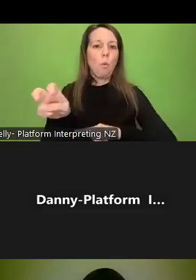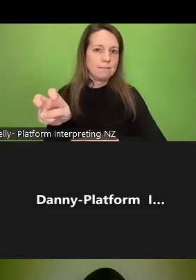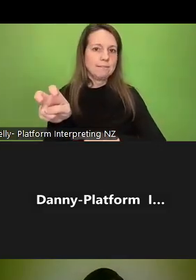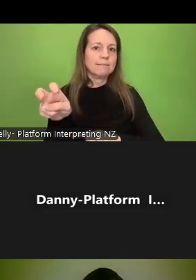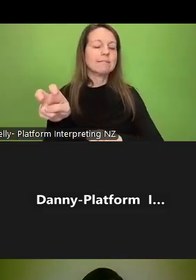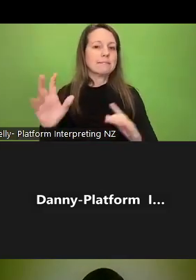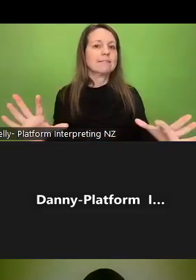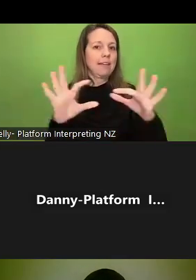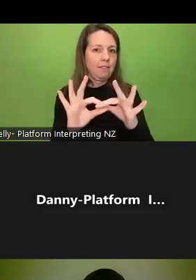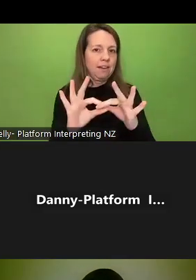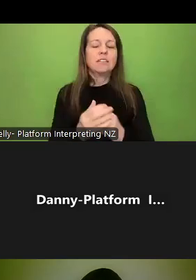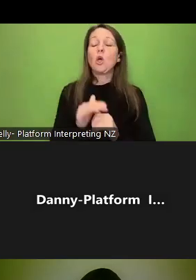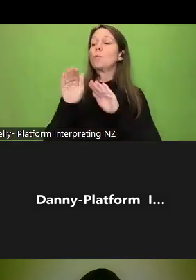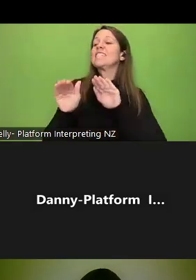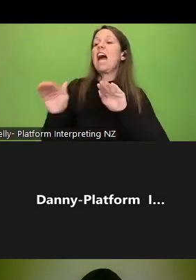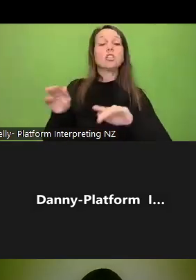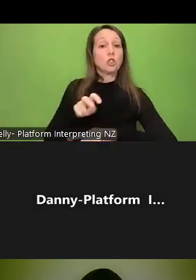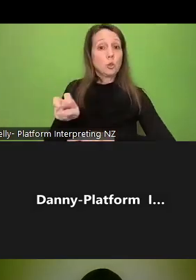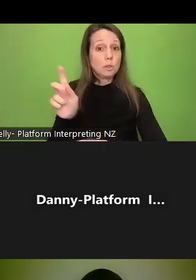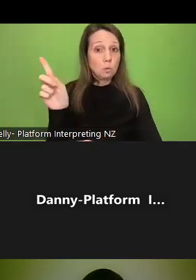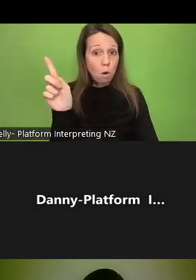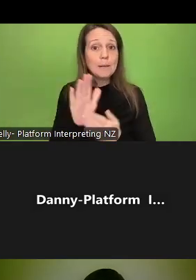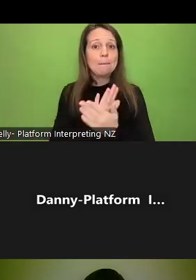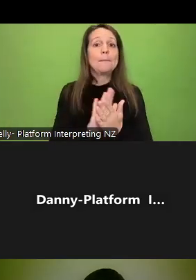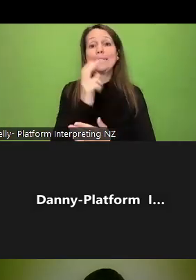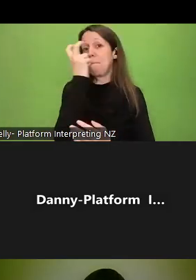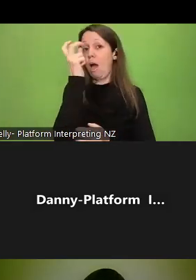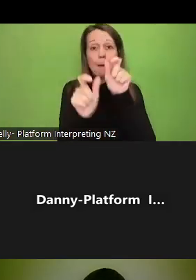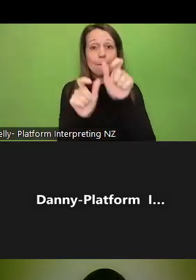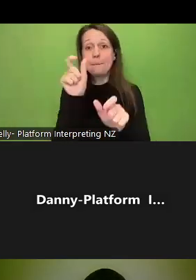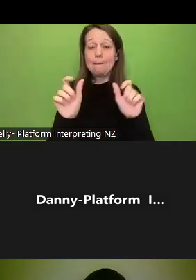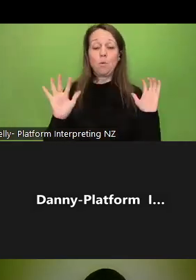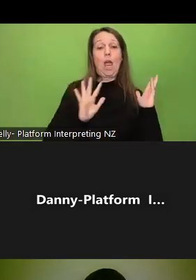So what touch tours are, are opportunities for attendees to touch.